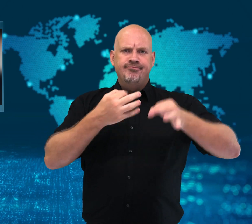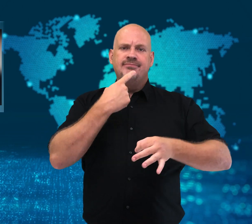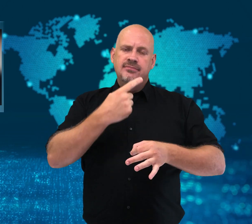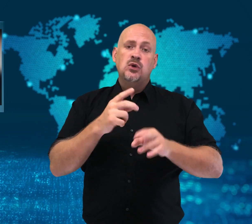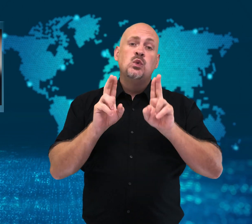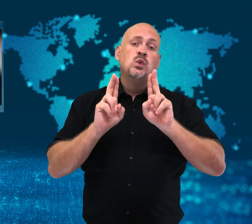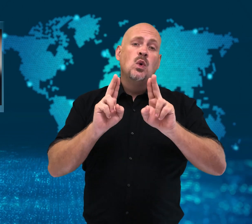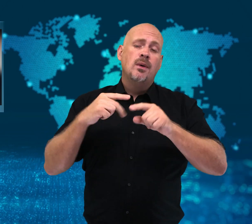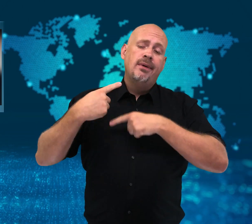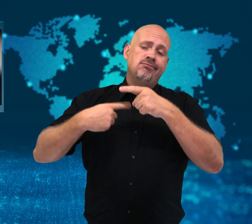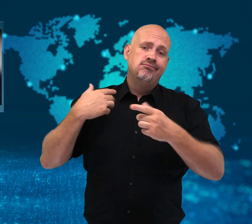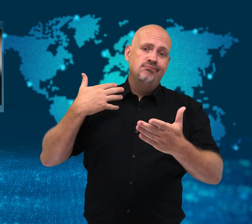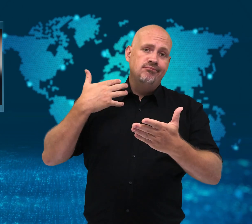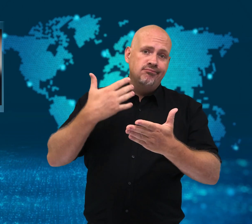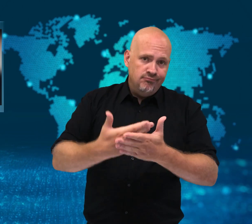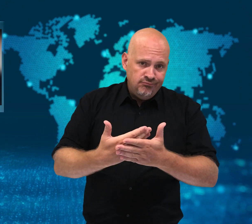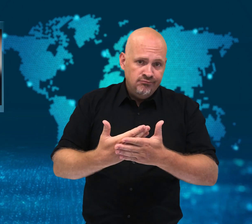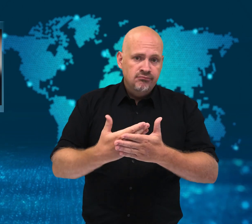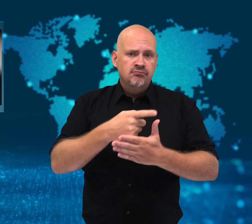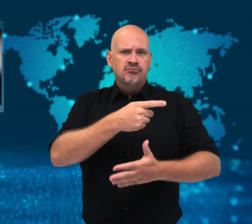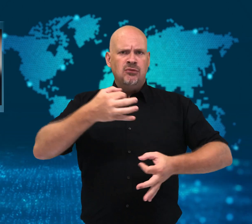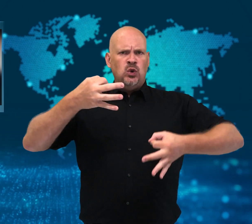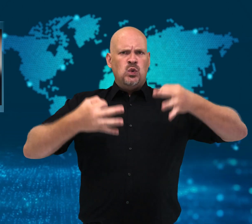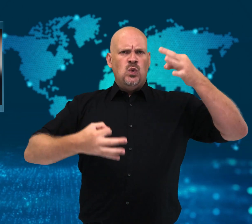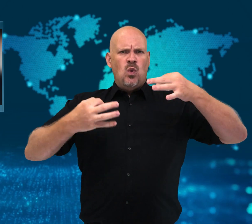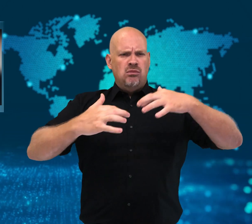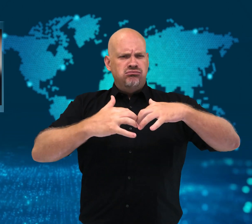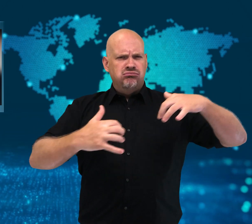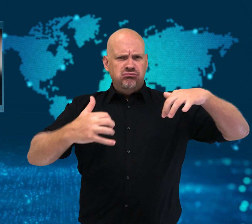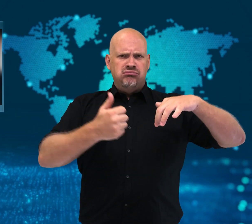should be the next President,